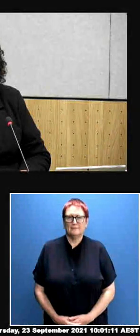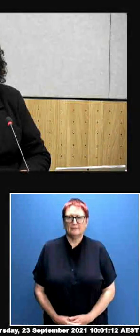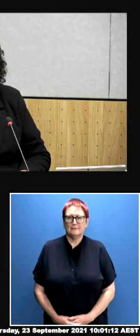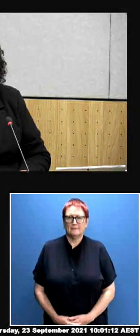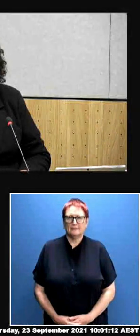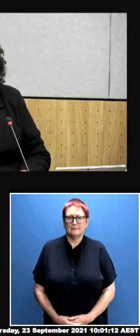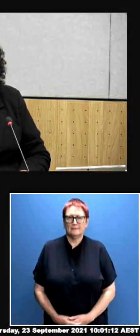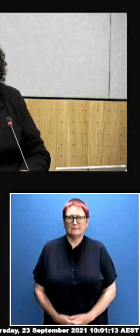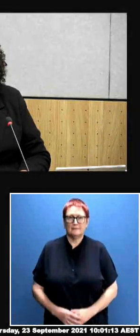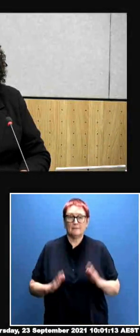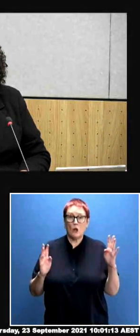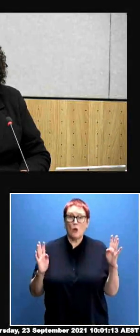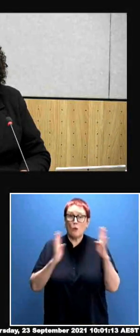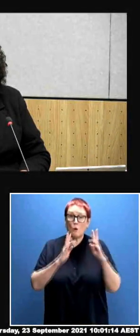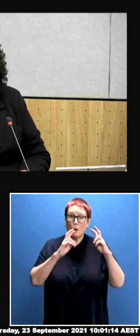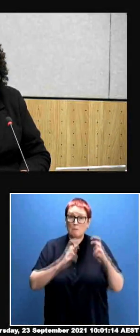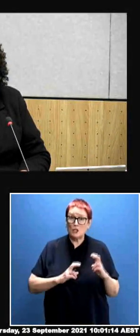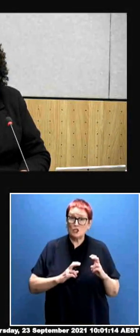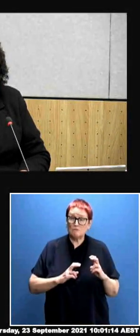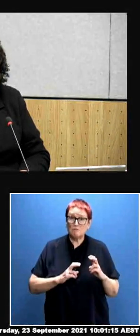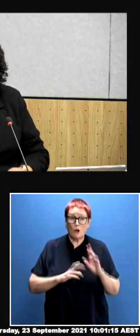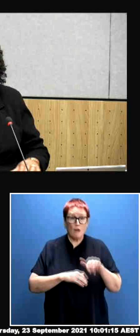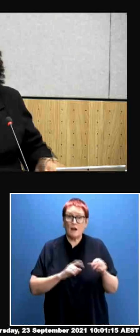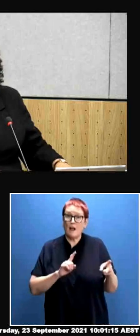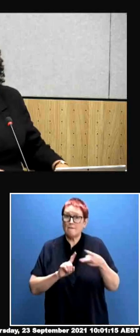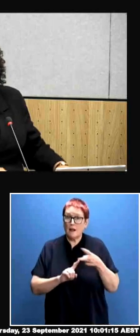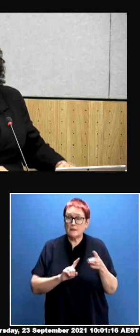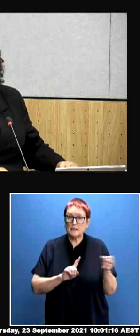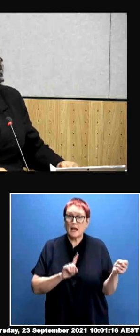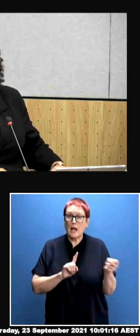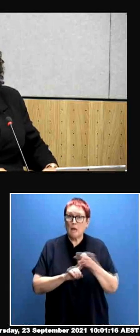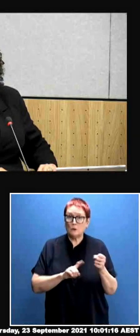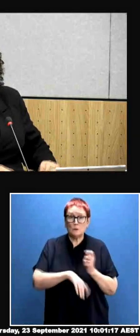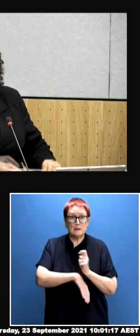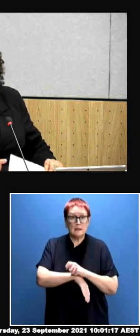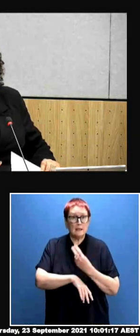The Royal Commission into violence, abuse, neglect, and exploitation of people with disability is now in session.